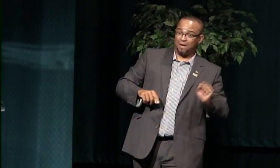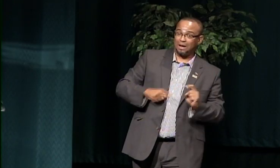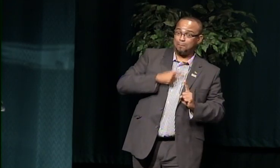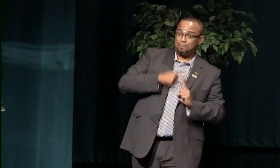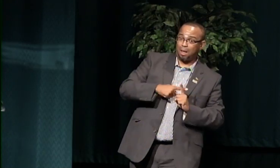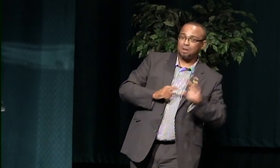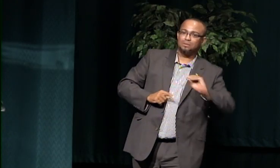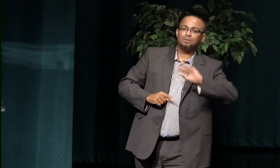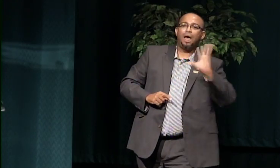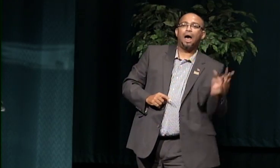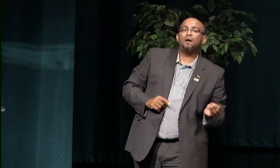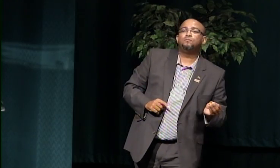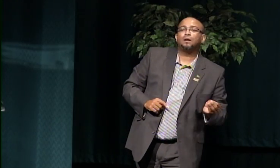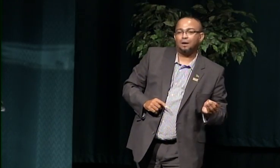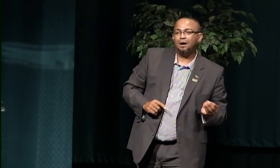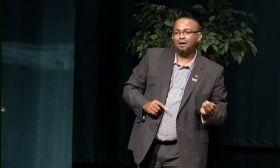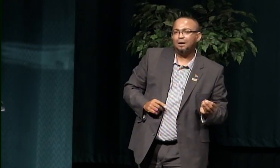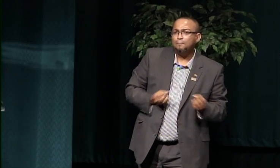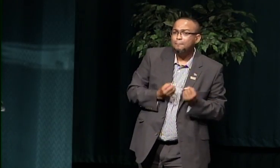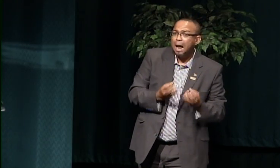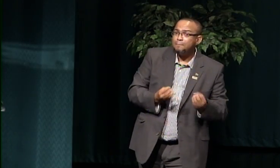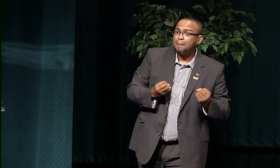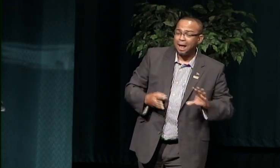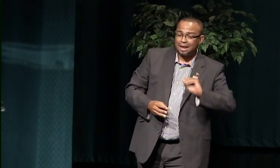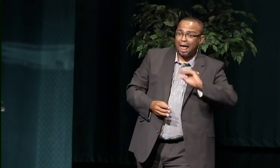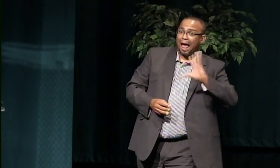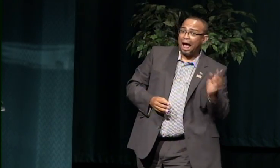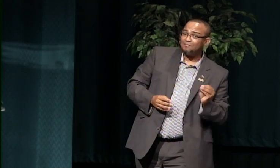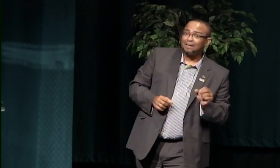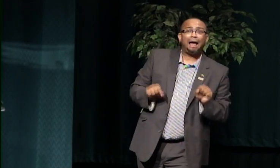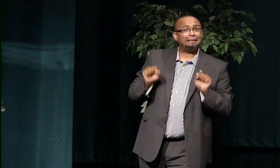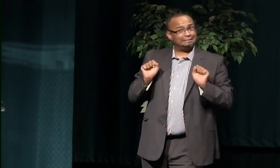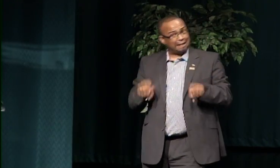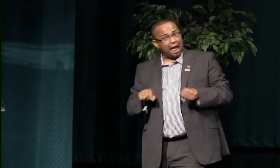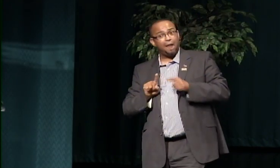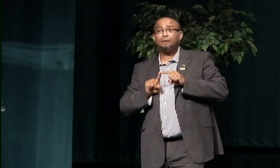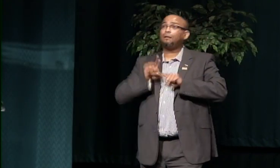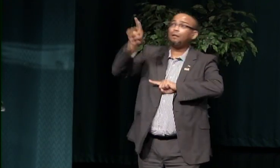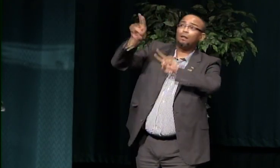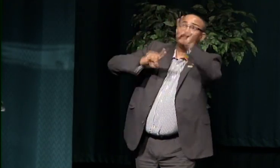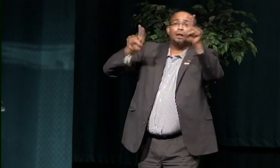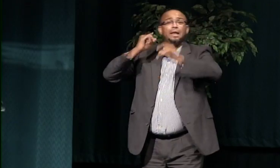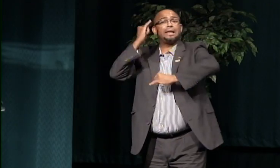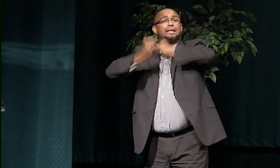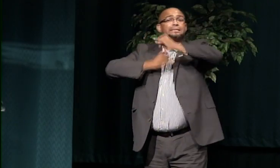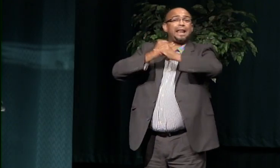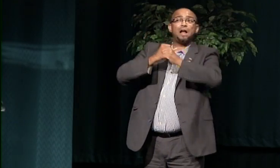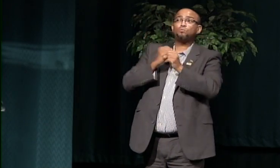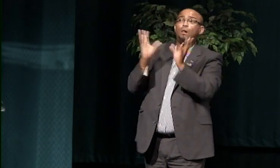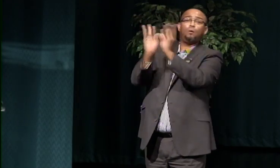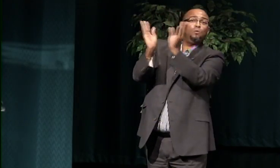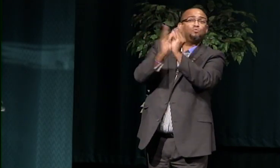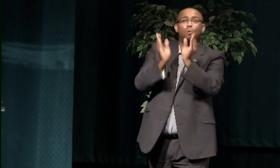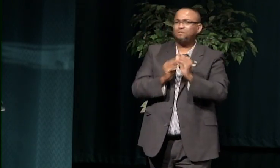It was an incredible experience for those. It was an incredible experience for those in South Africa,